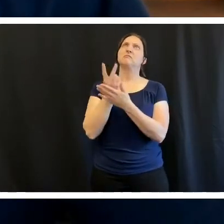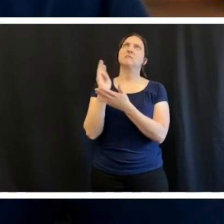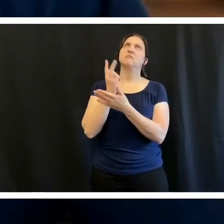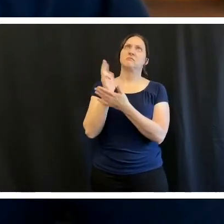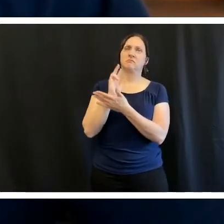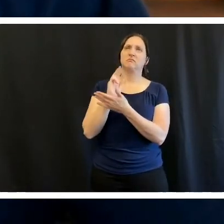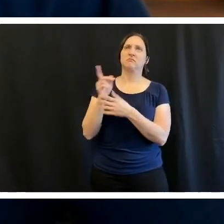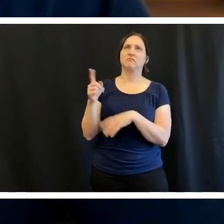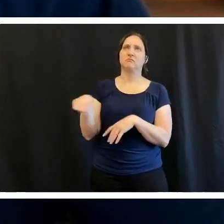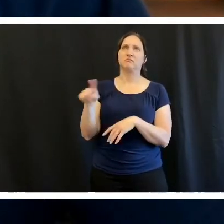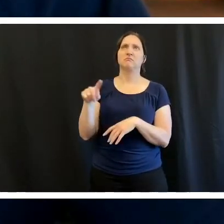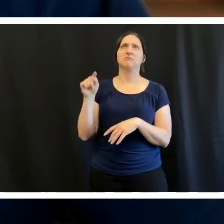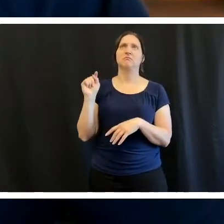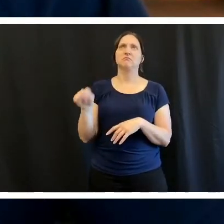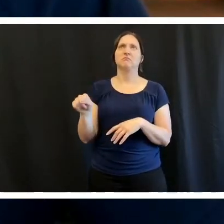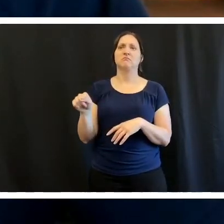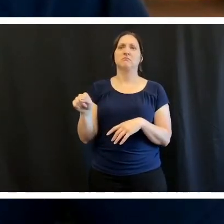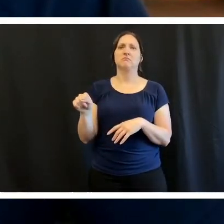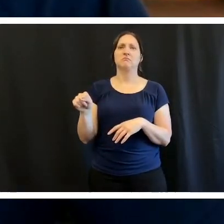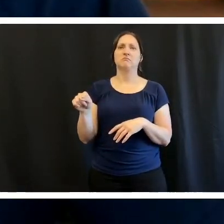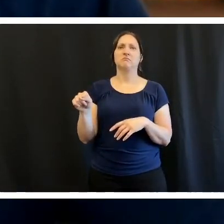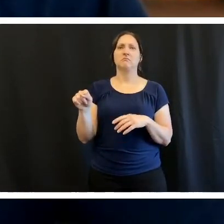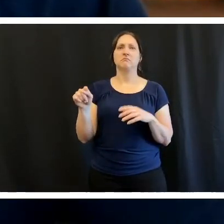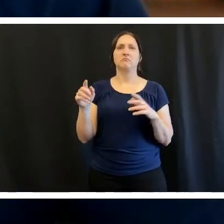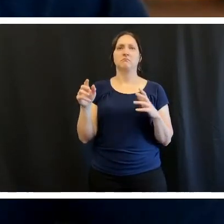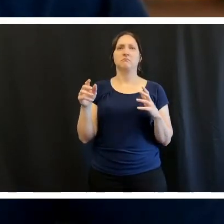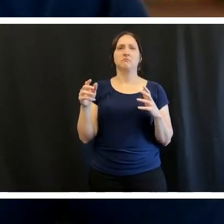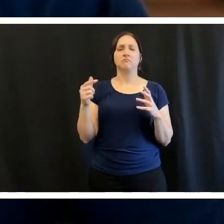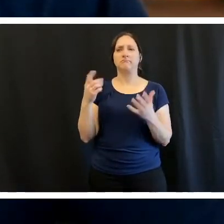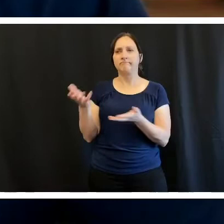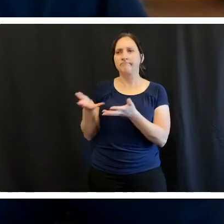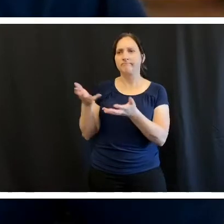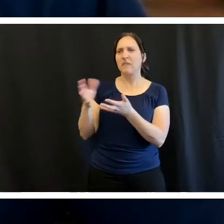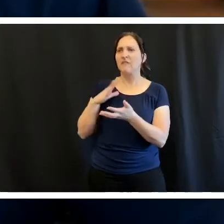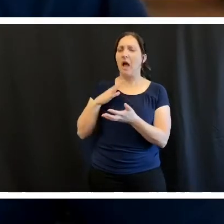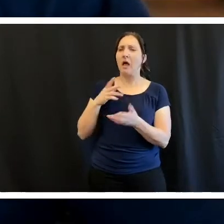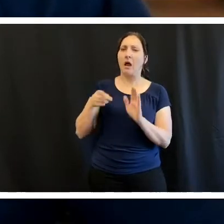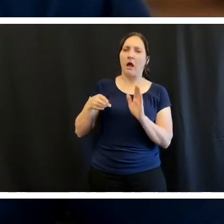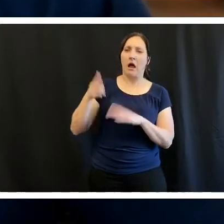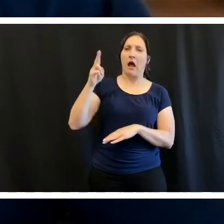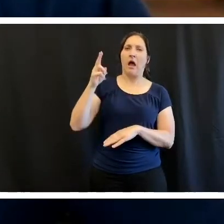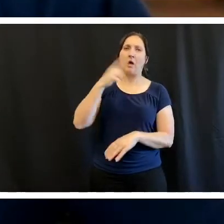we've been focused on how to get high quality student-centered content in front